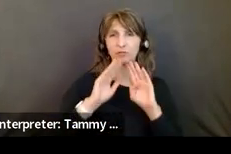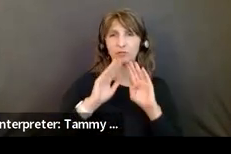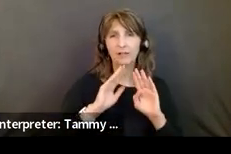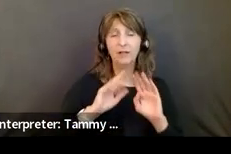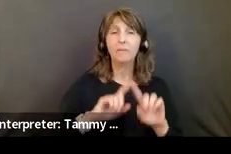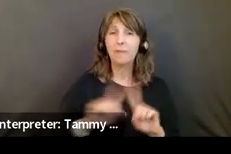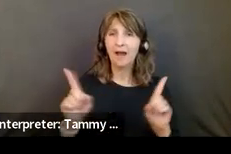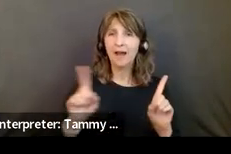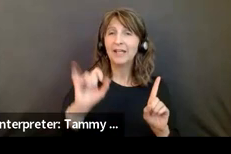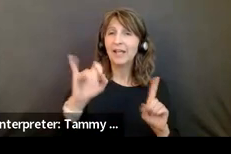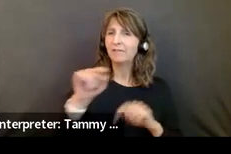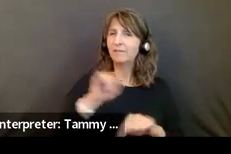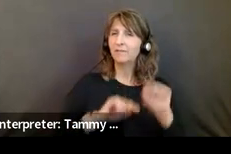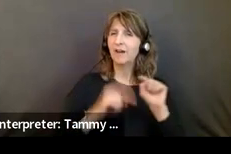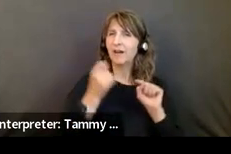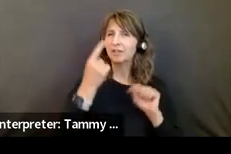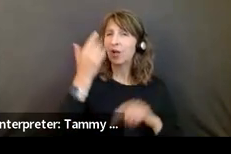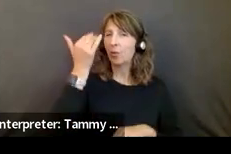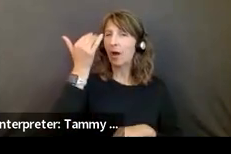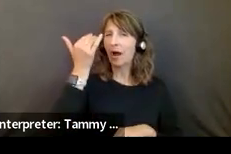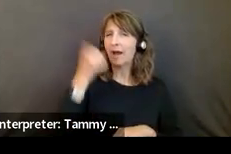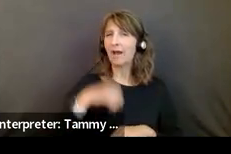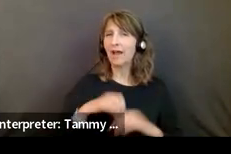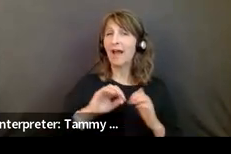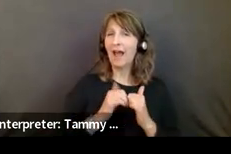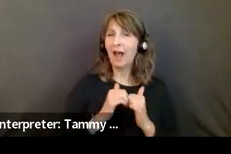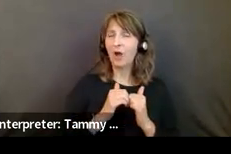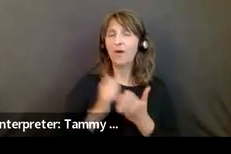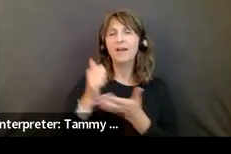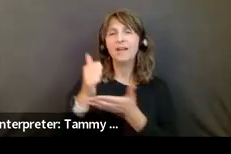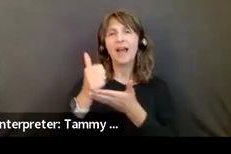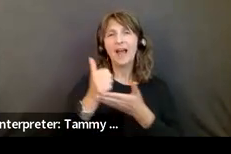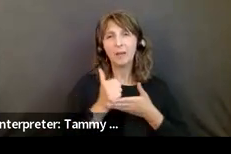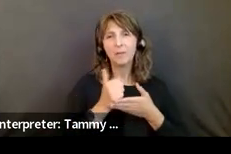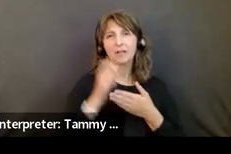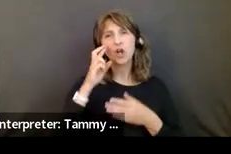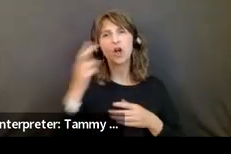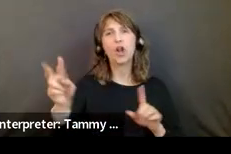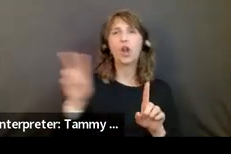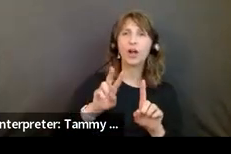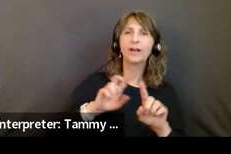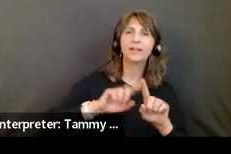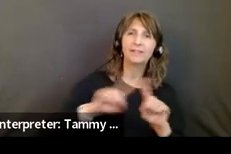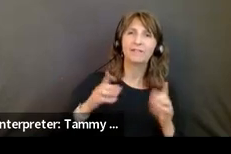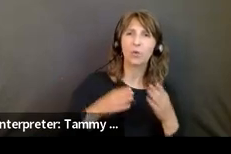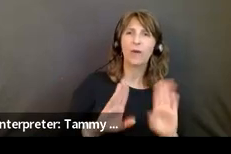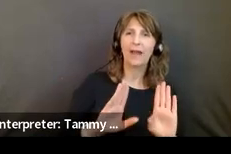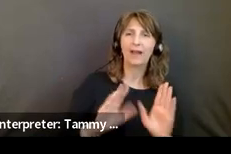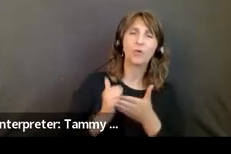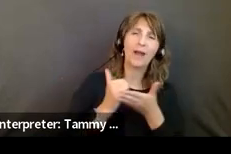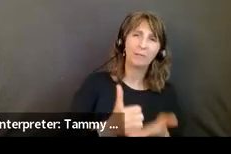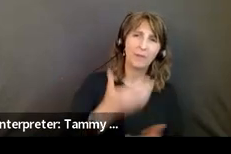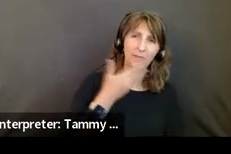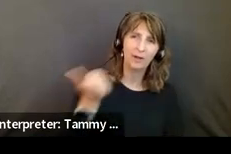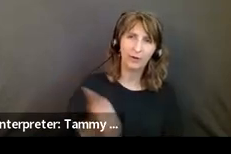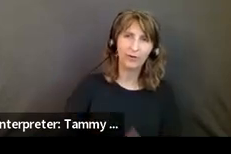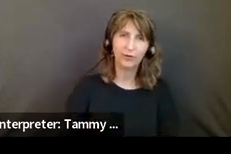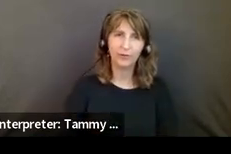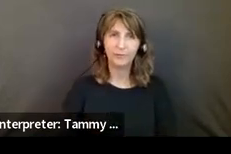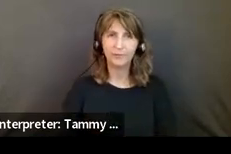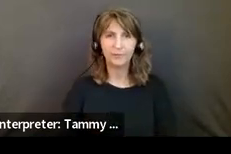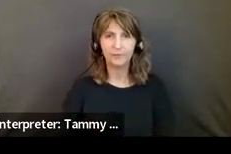The how? Then we can look at it differently and be able to best help that child. Next slide.